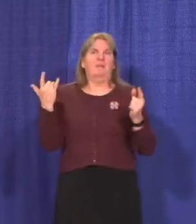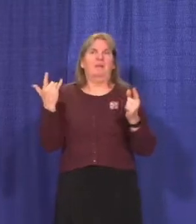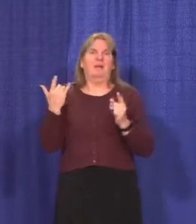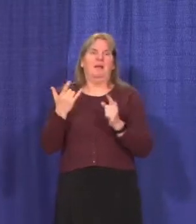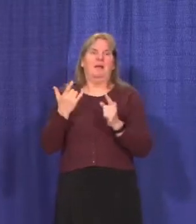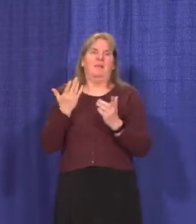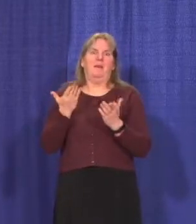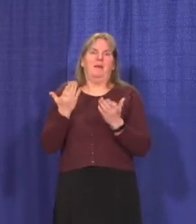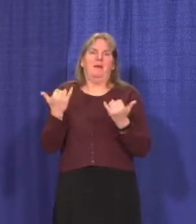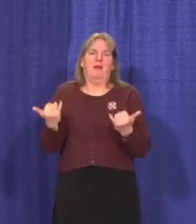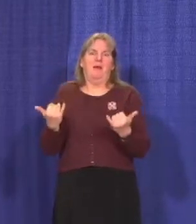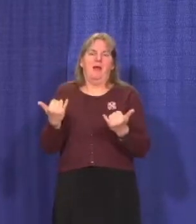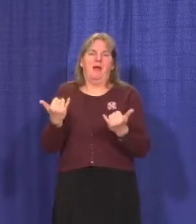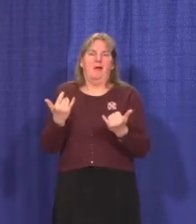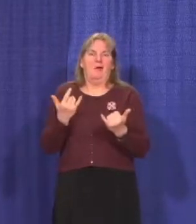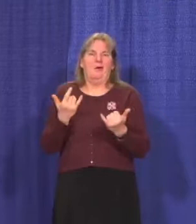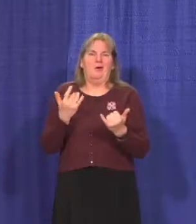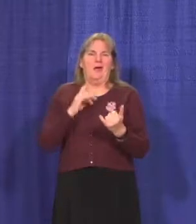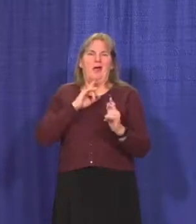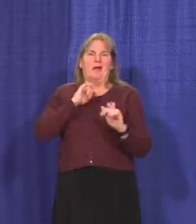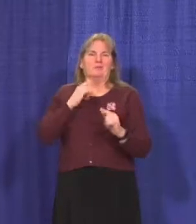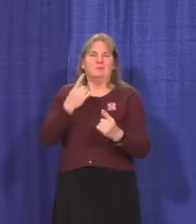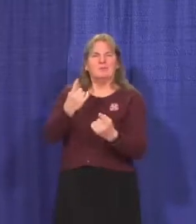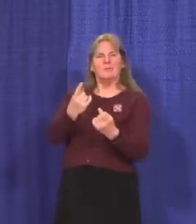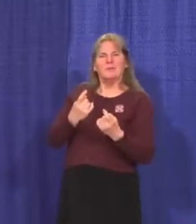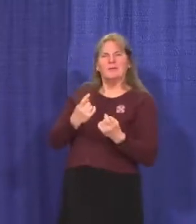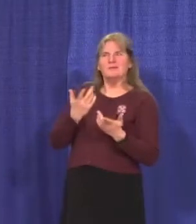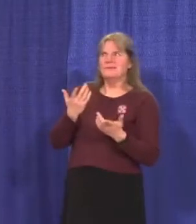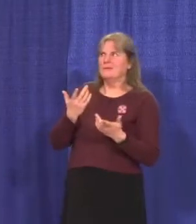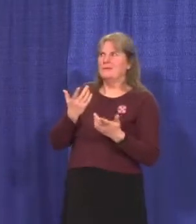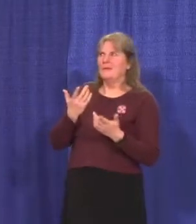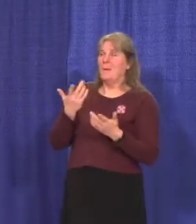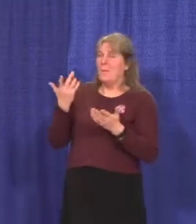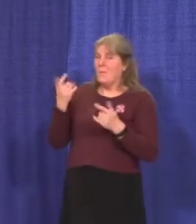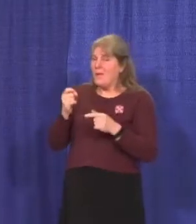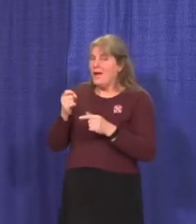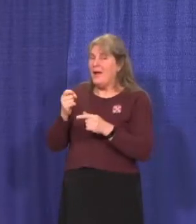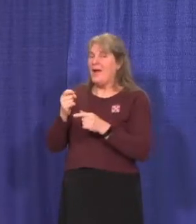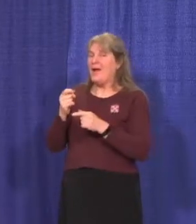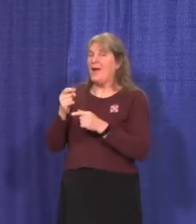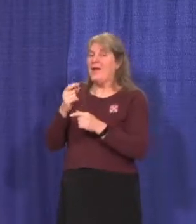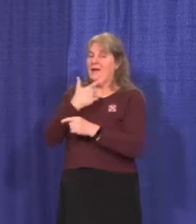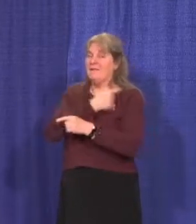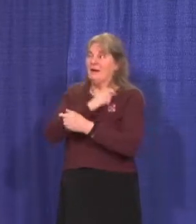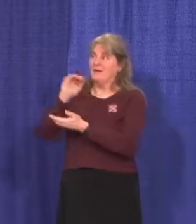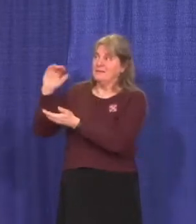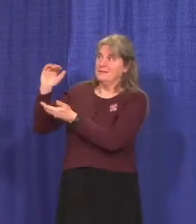The big factor is when are the next doses landing and how many